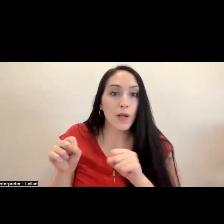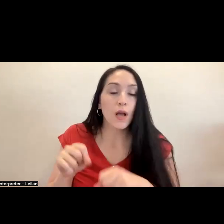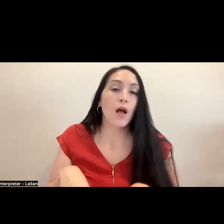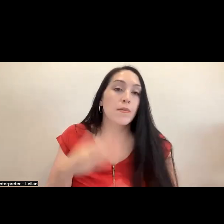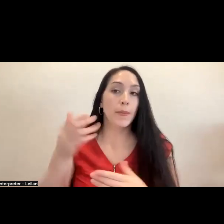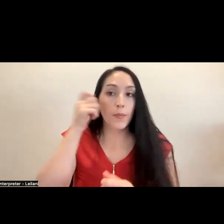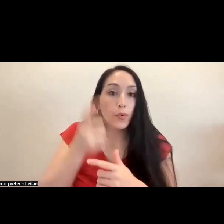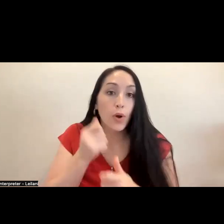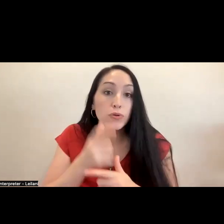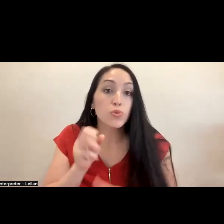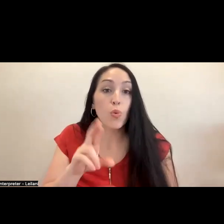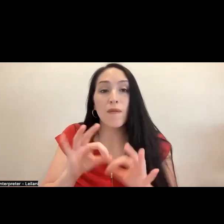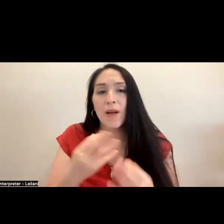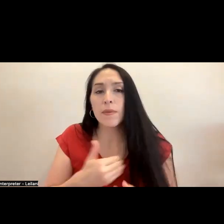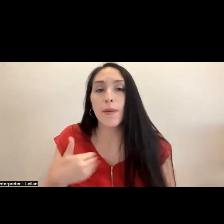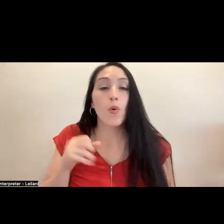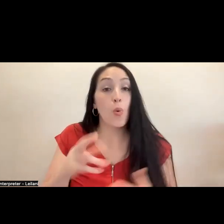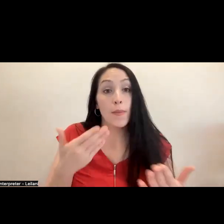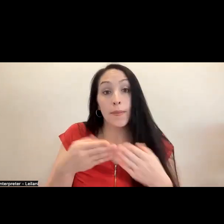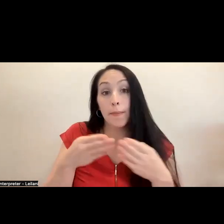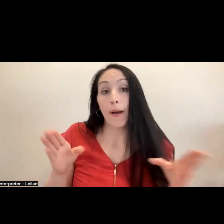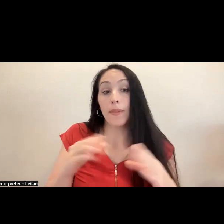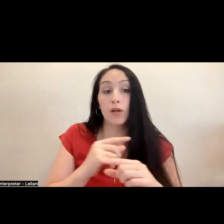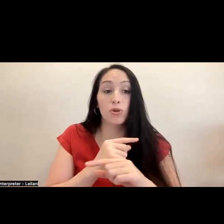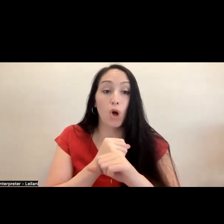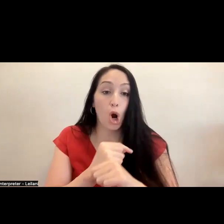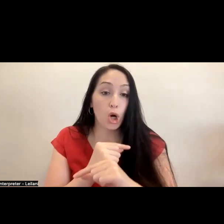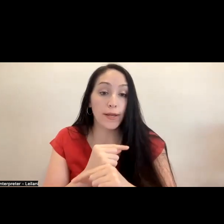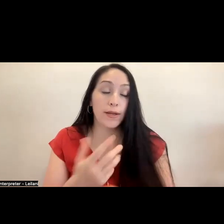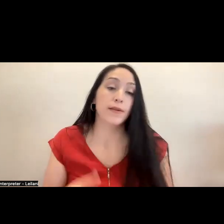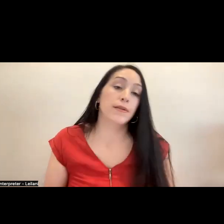trusted family member, and and I'm getting a note that we're at time.